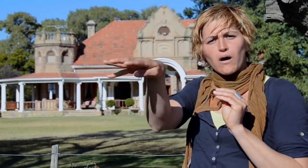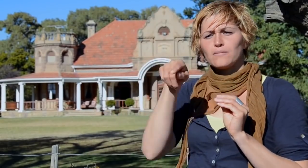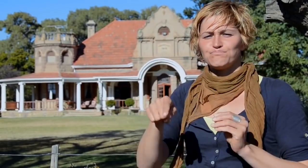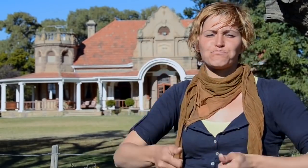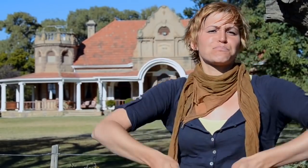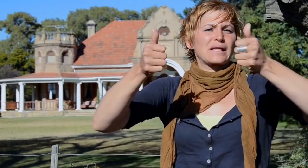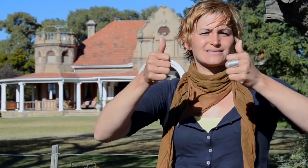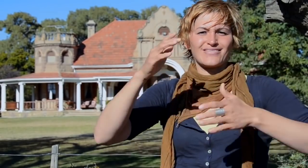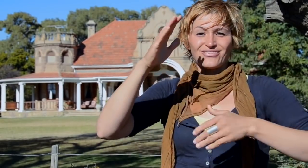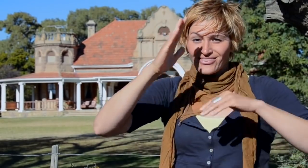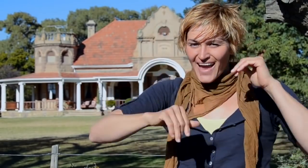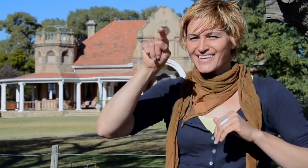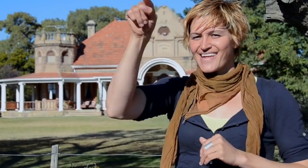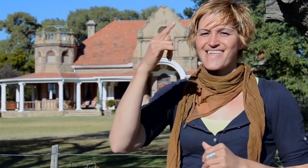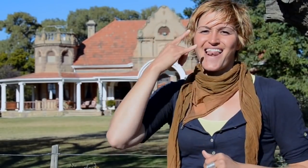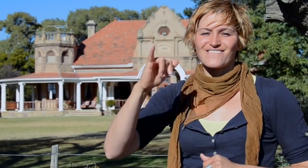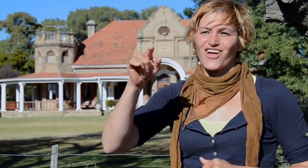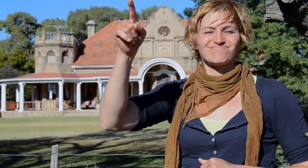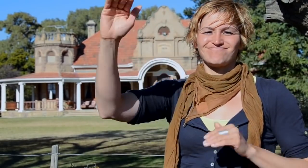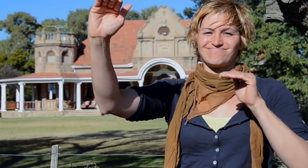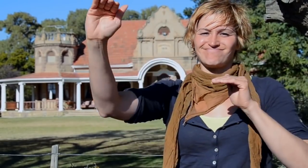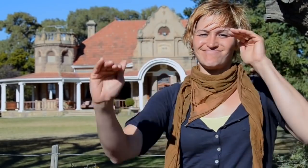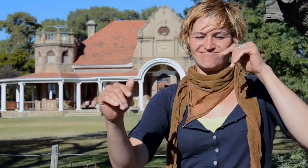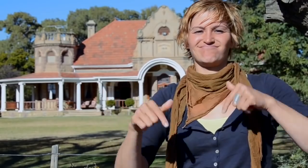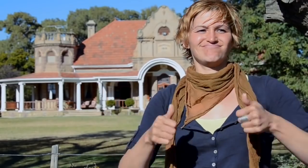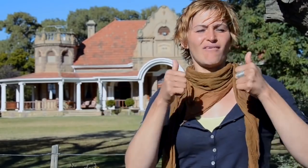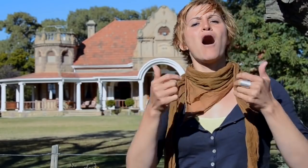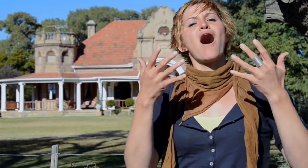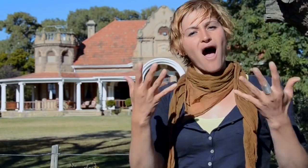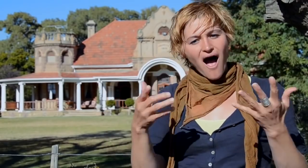They then became the world’s best quality ostrich with soft feathers, out besting California’s ostriches, keeping this town world famous.